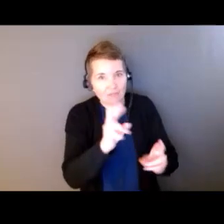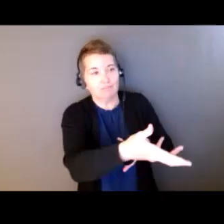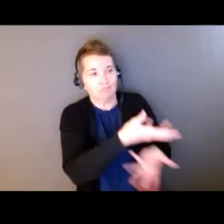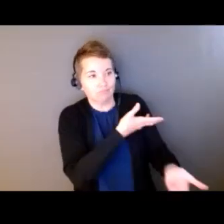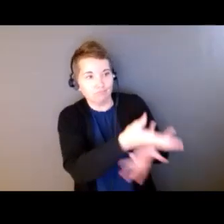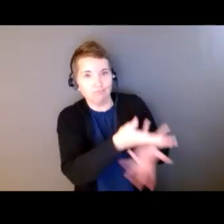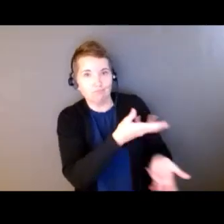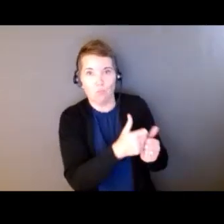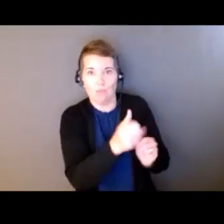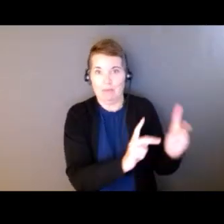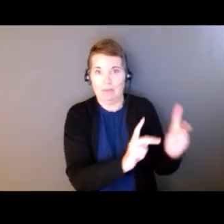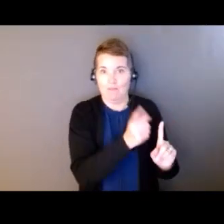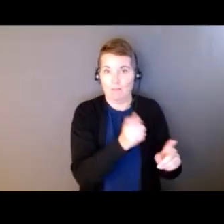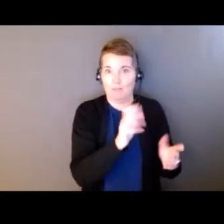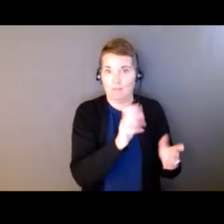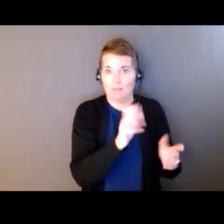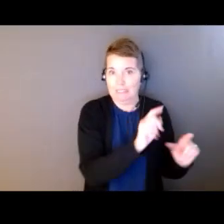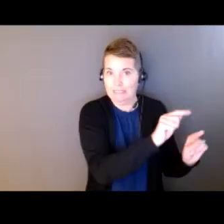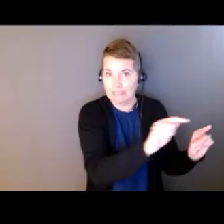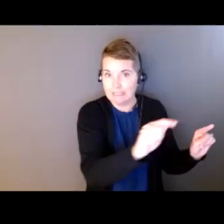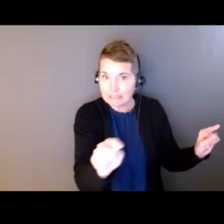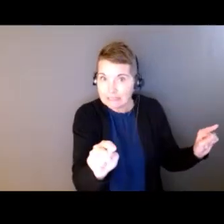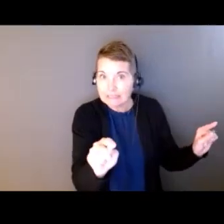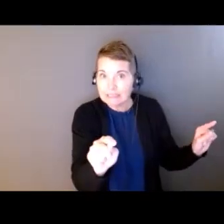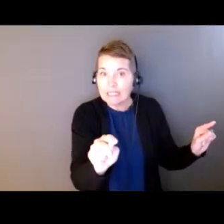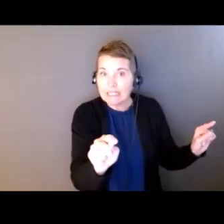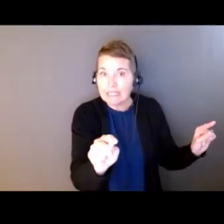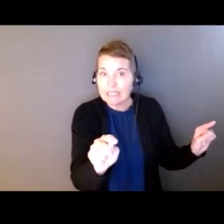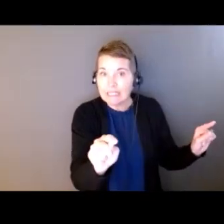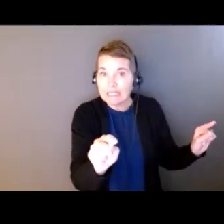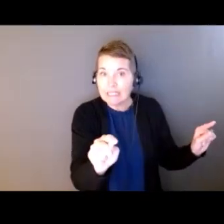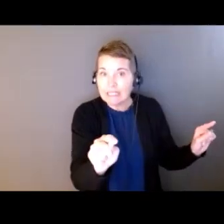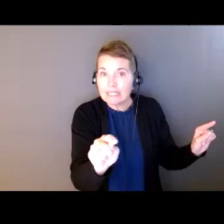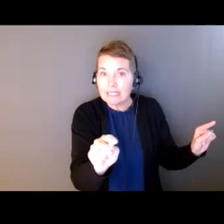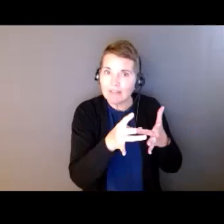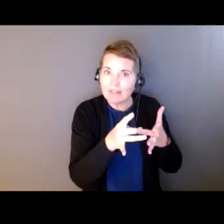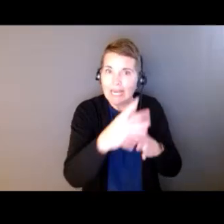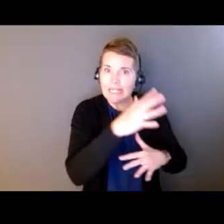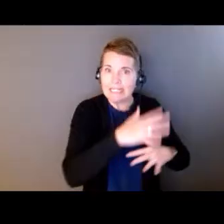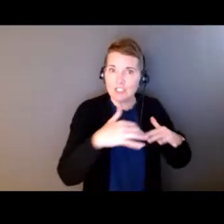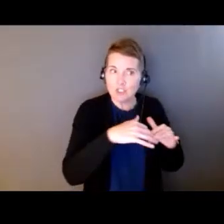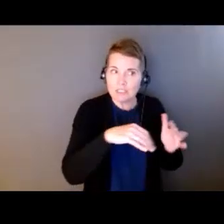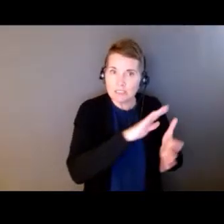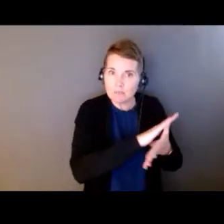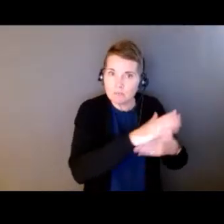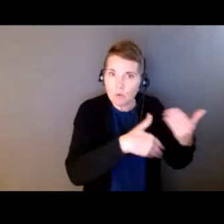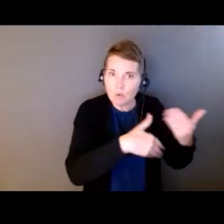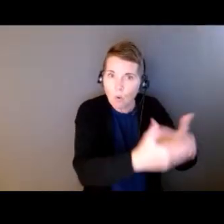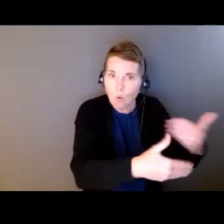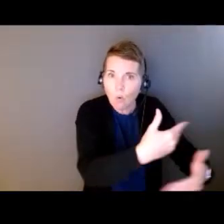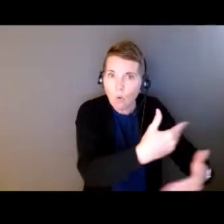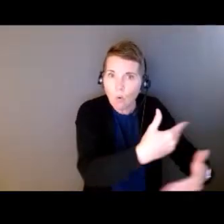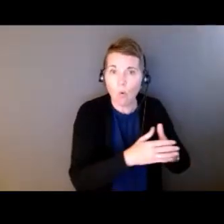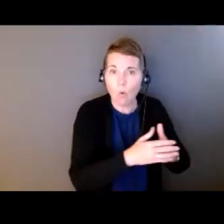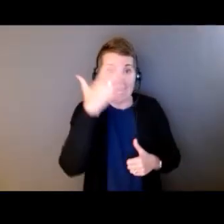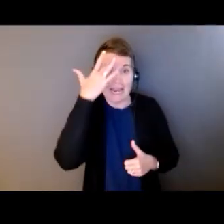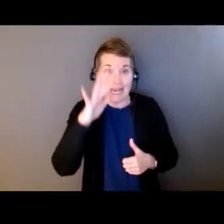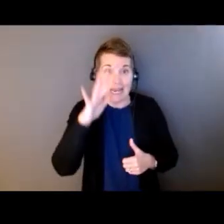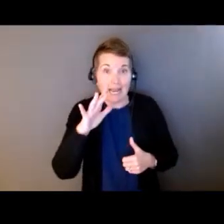including how they intend to navigate Indigenous protocols, principles of intellectual property, and harm reduction strategies where applicable.